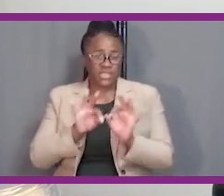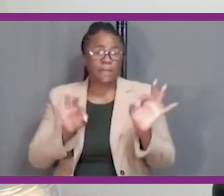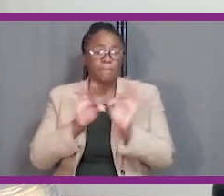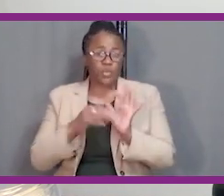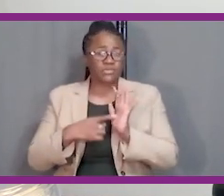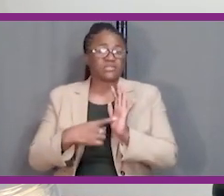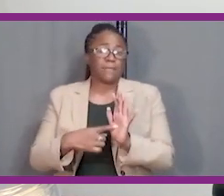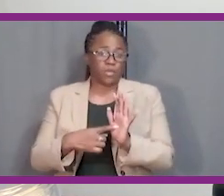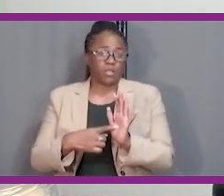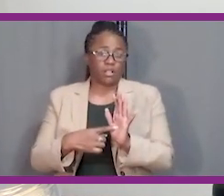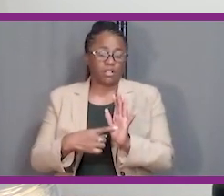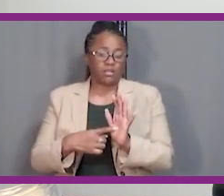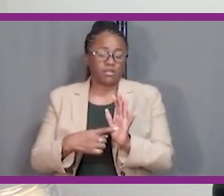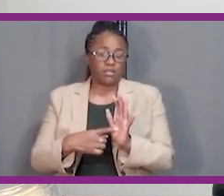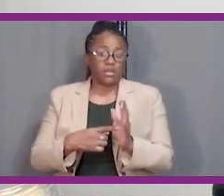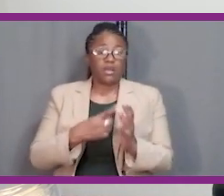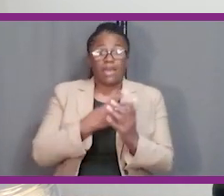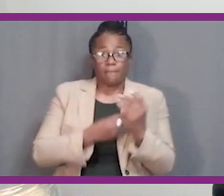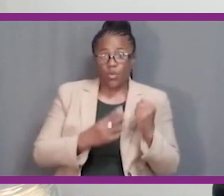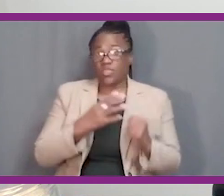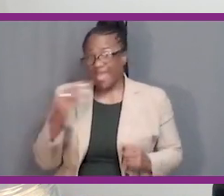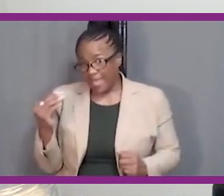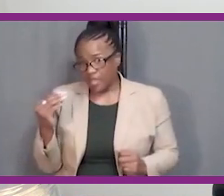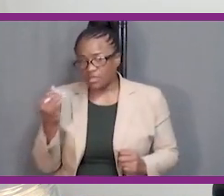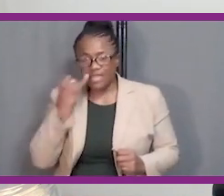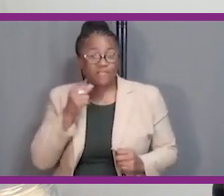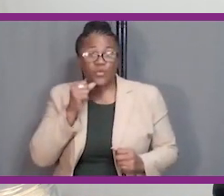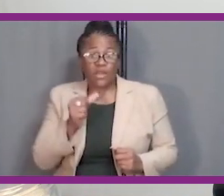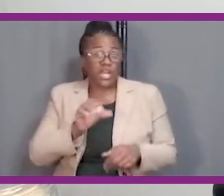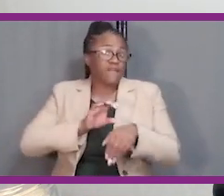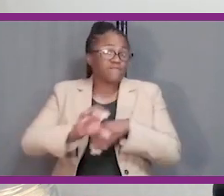then what is the point? They're just performative and they don't, like you said, Susan,